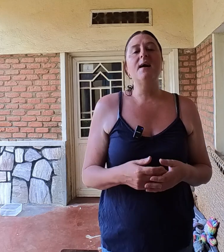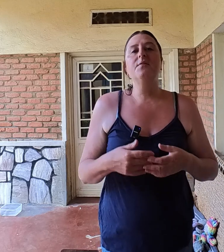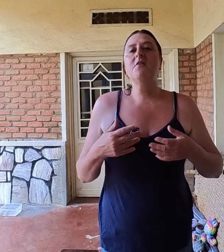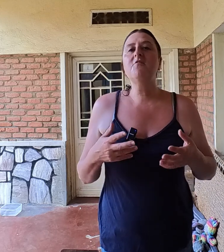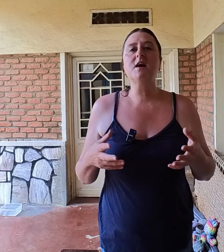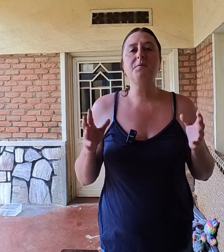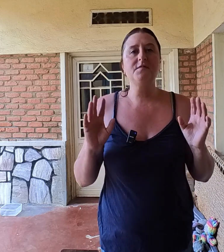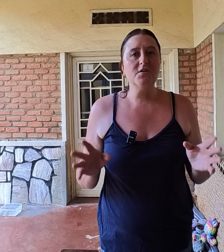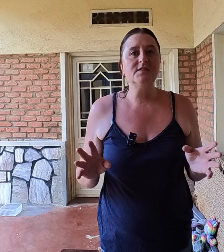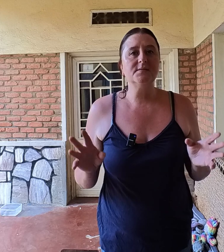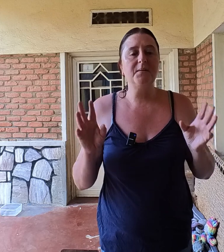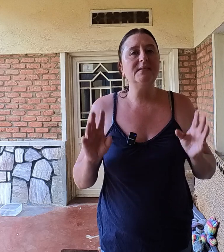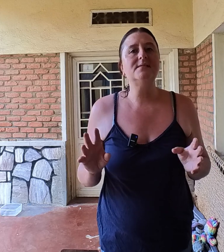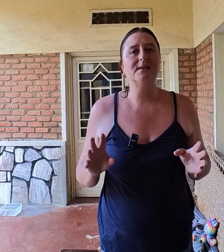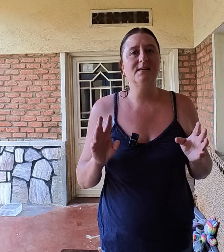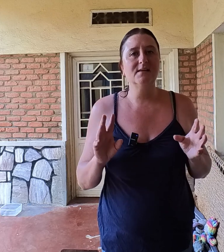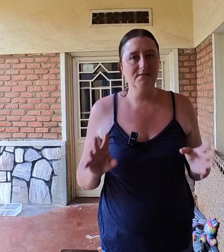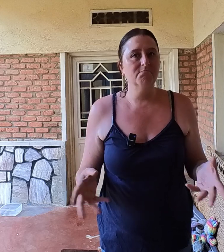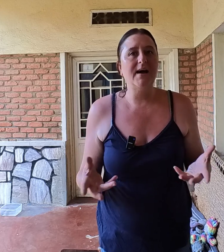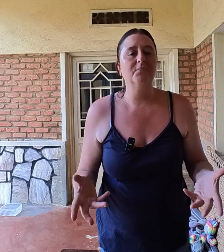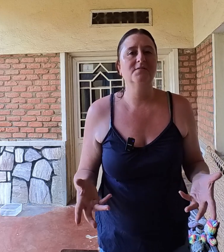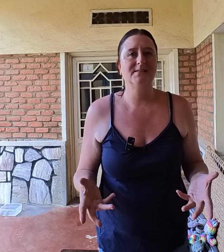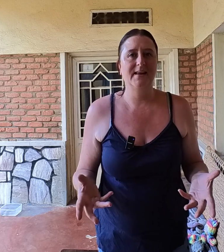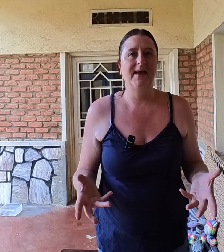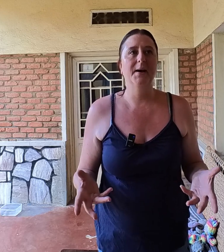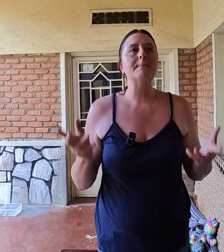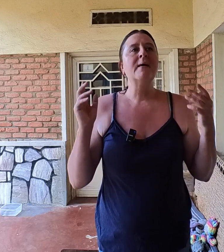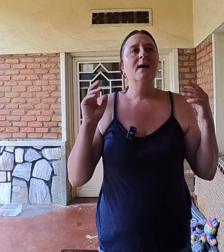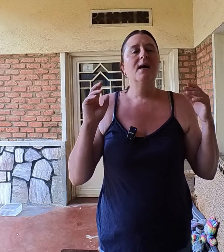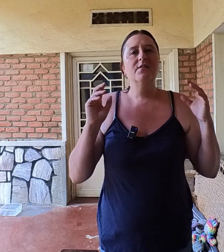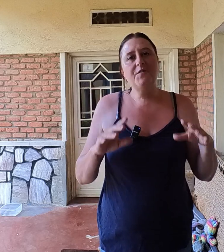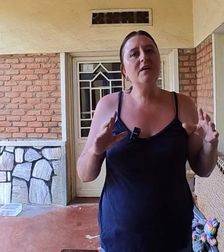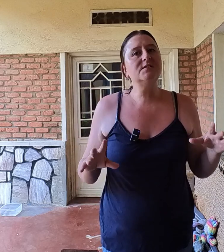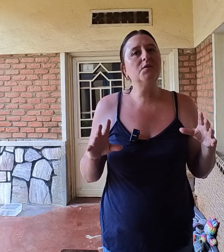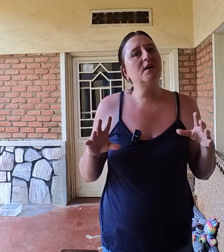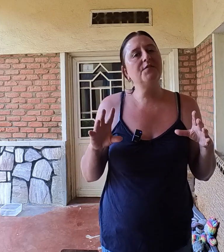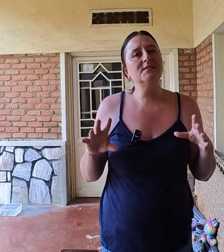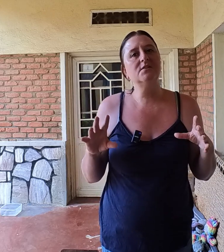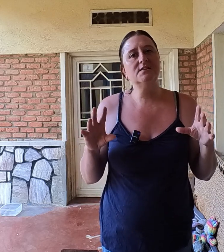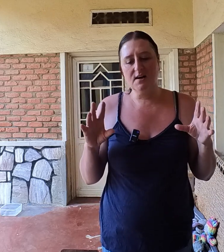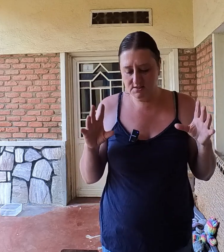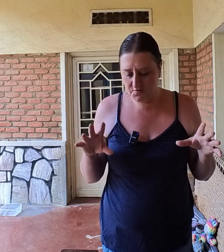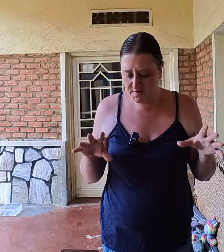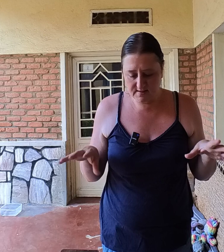Now, there are a couple of noticeably missing animals in here. The first one that I find strange, I don't think